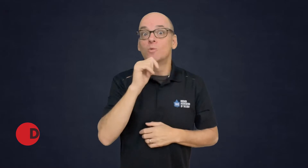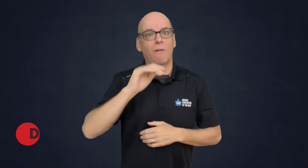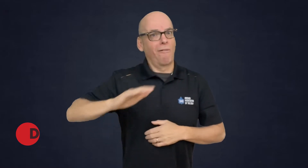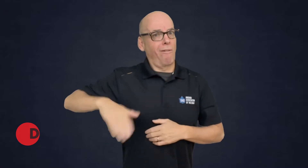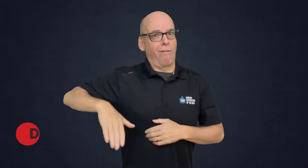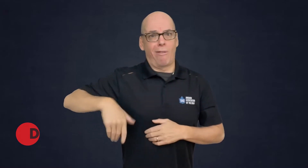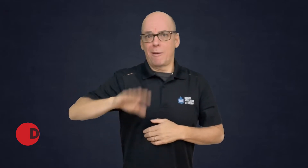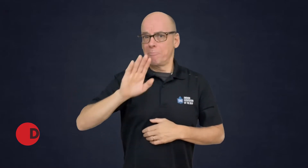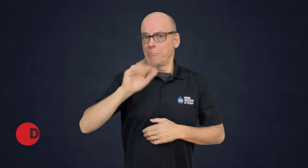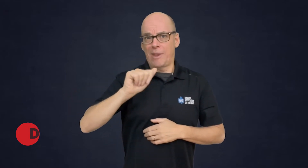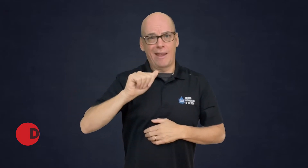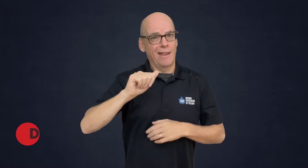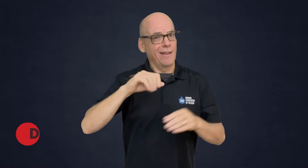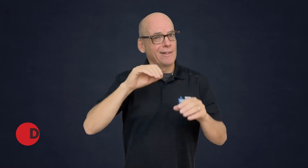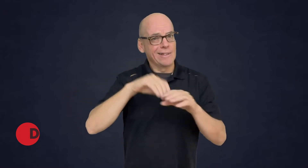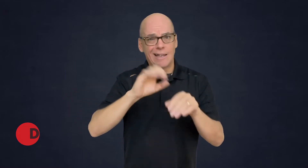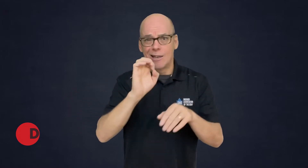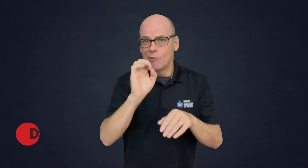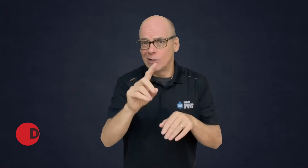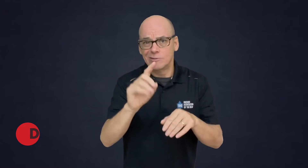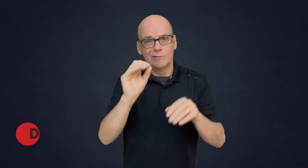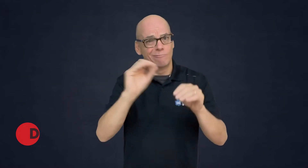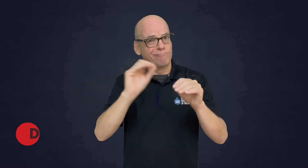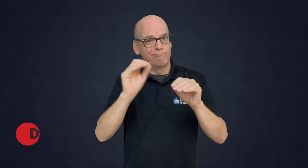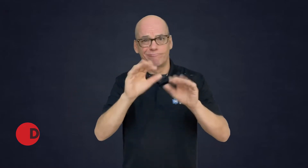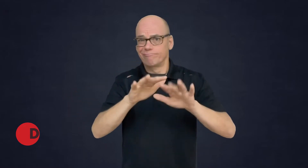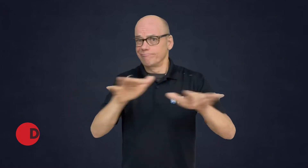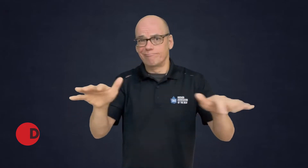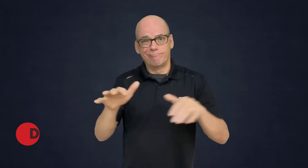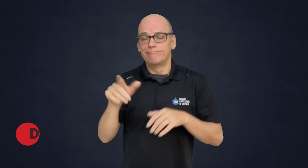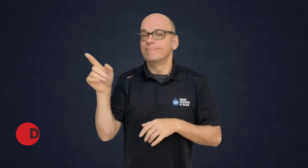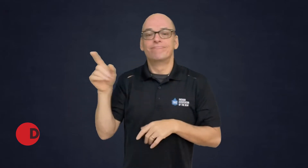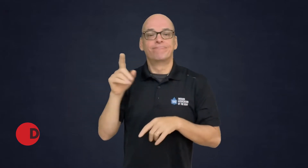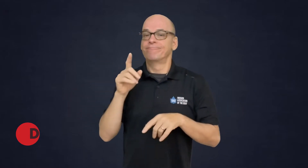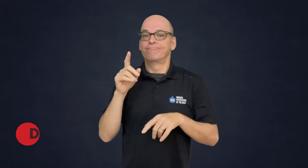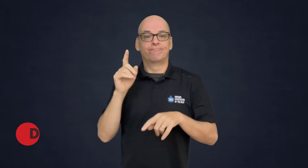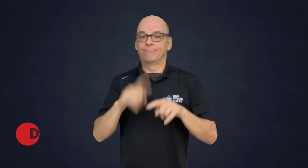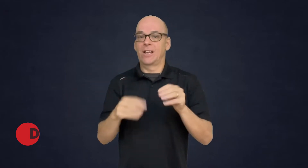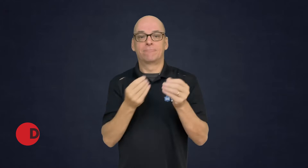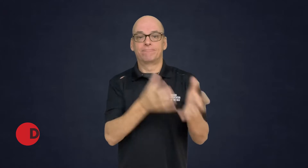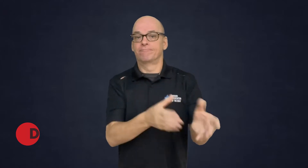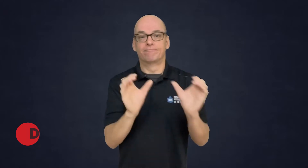Those who don't have a Bachelors in education cannot be considered for